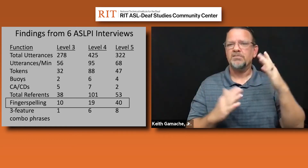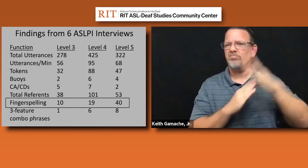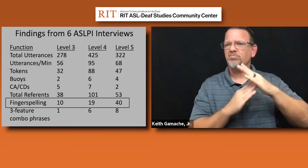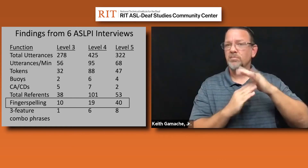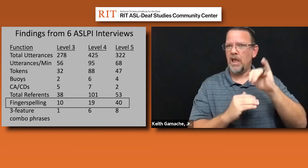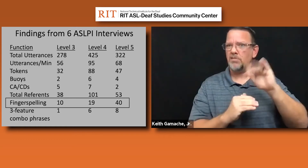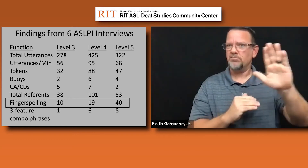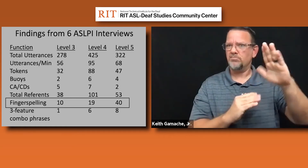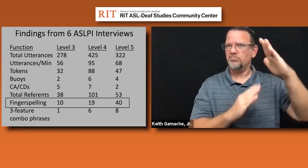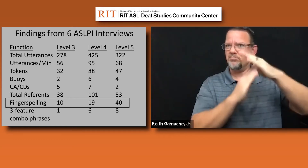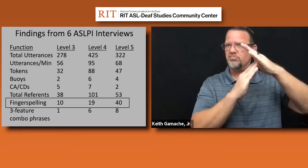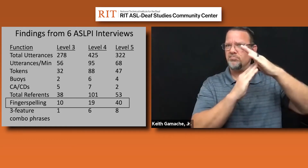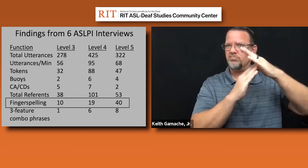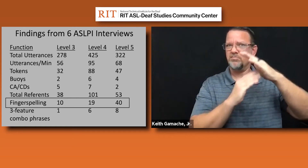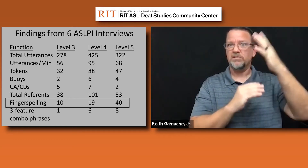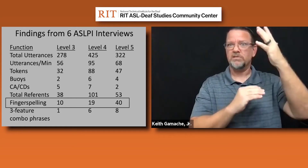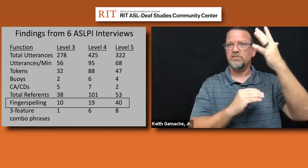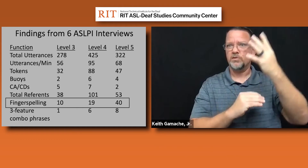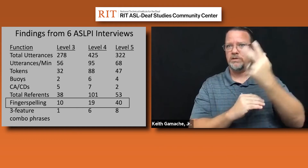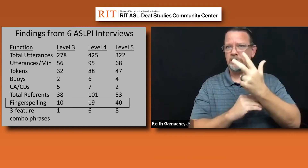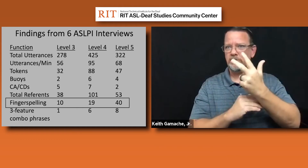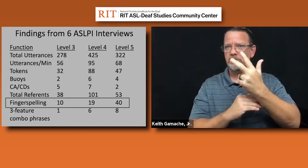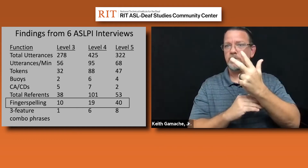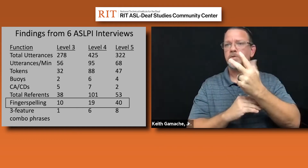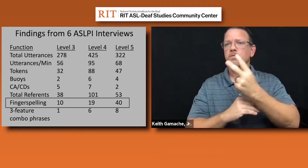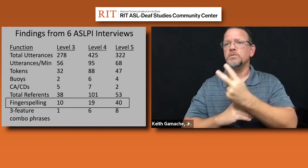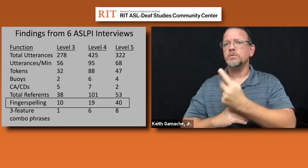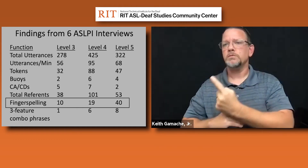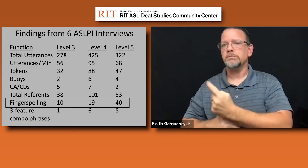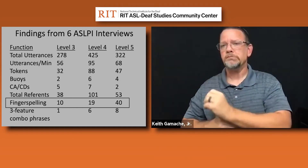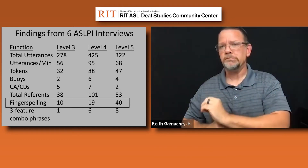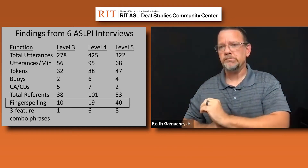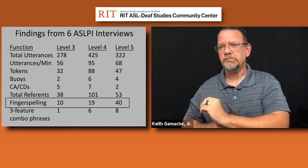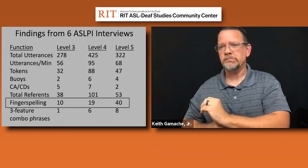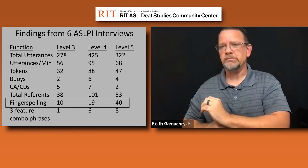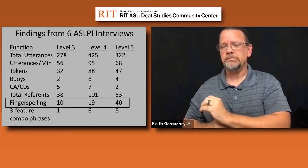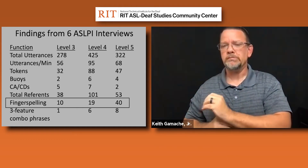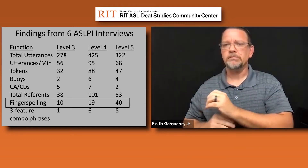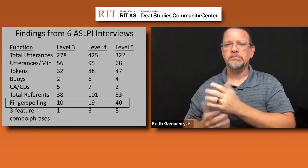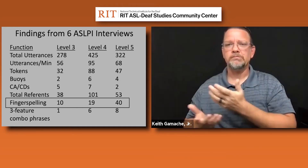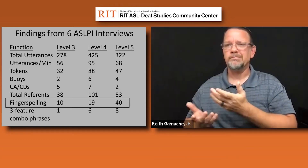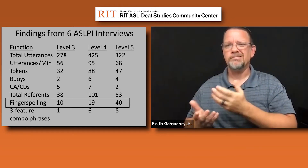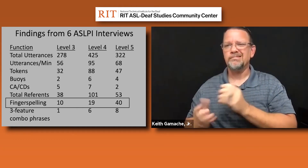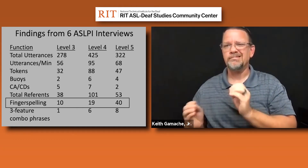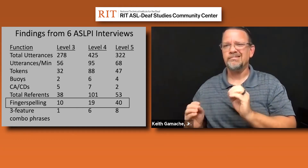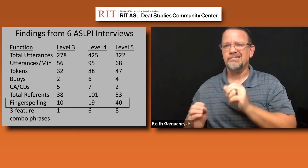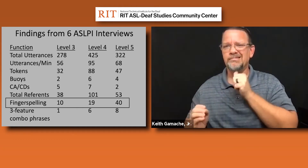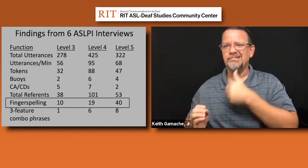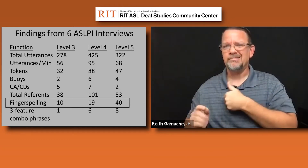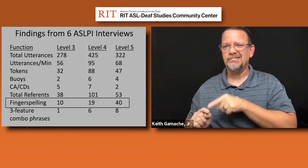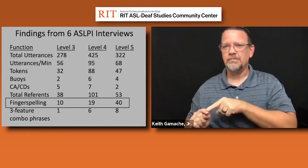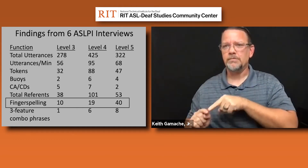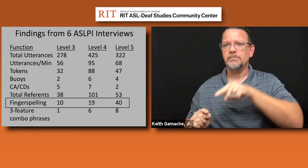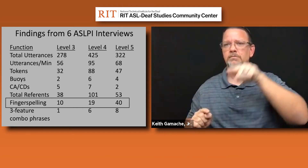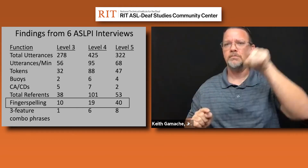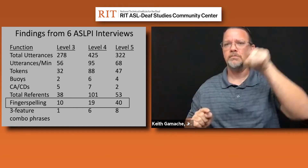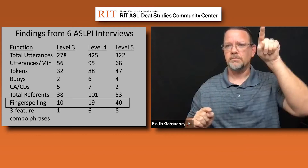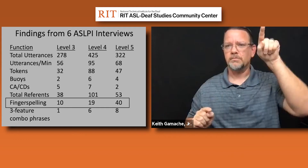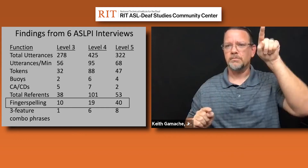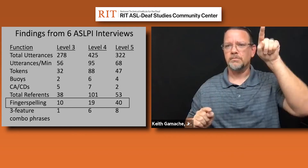they have a one-to-5 scale, but 3, 4, and 5 being actual measures of fluency,